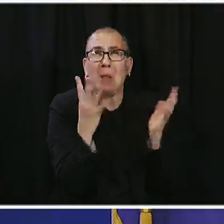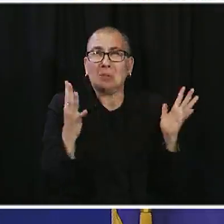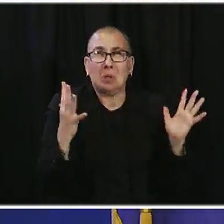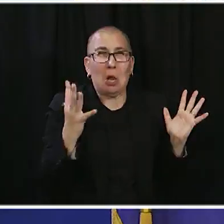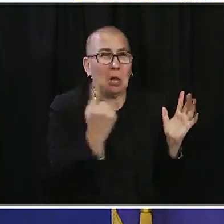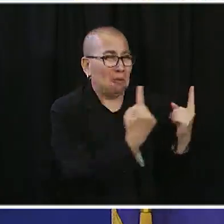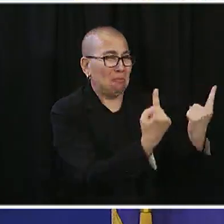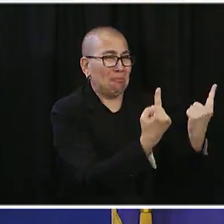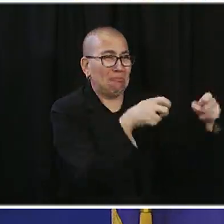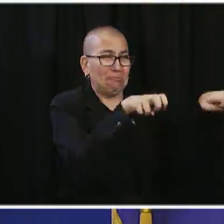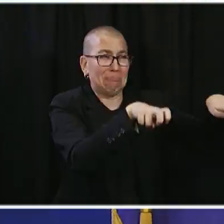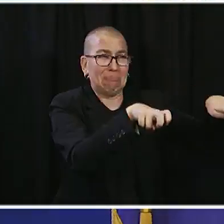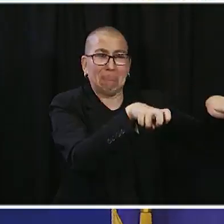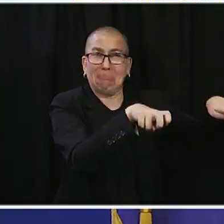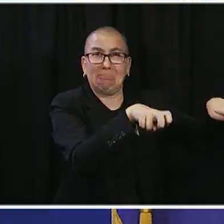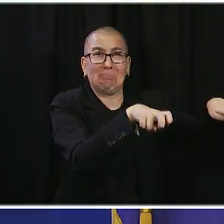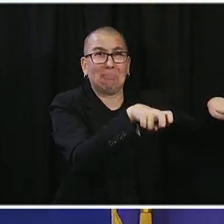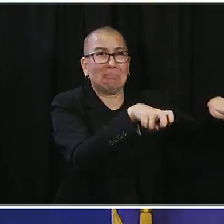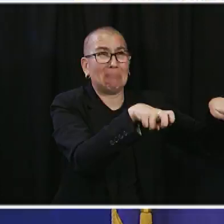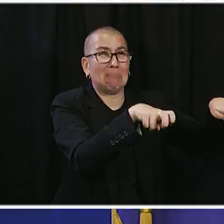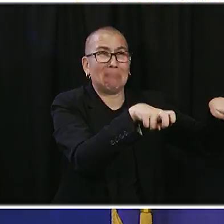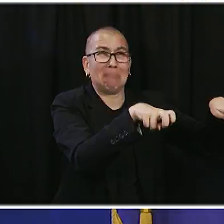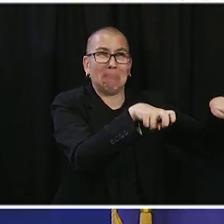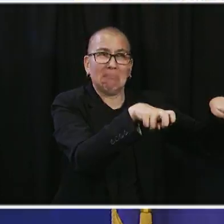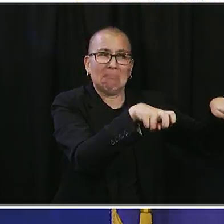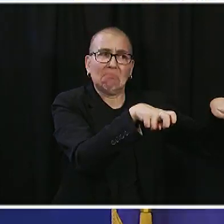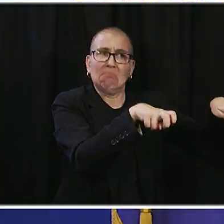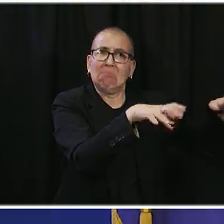ONE CHAIR OR A COUPLE OF PROPRIETORS. SO THEY CERTAINLY CAN ACCOMPLISH THAT KIND OF SIZE CONTROL.